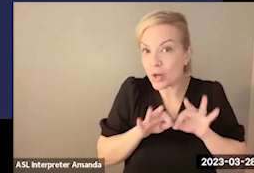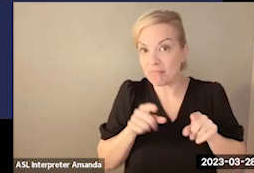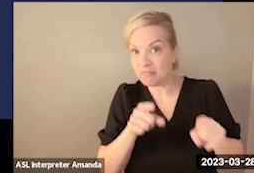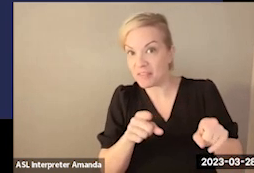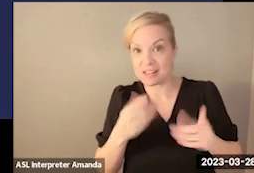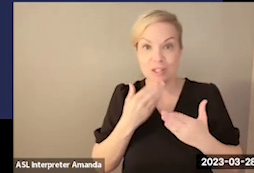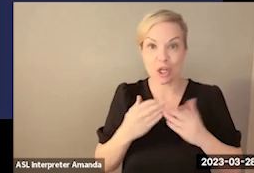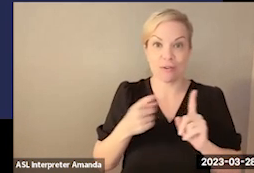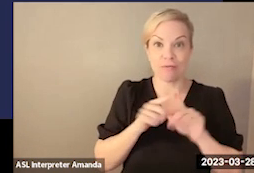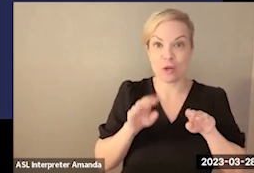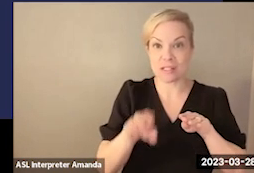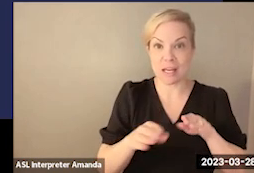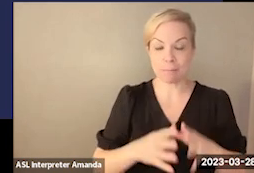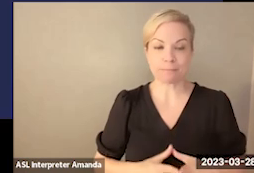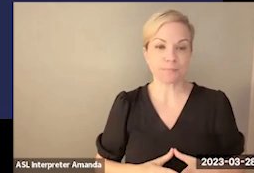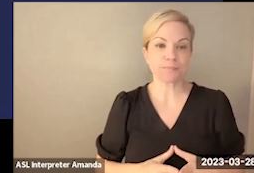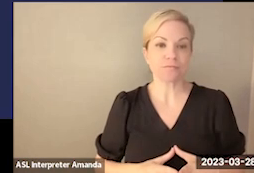Debbie Stine, Science & Technology Policy Academy: I think this is.